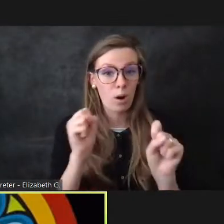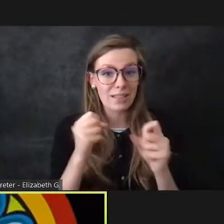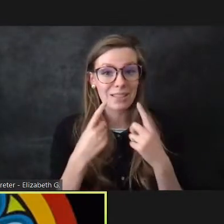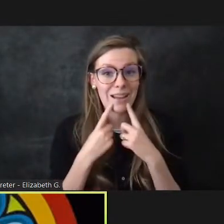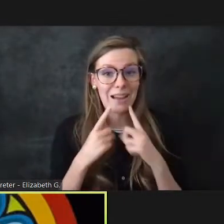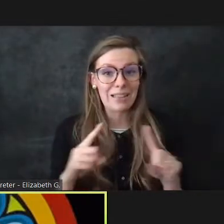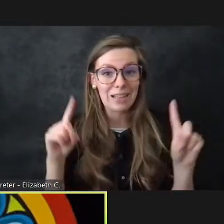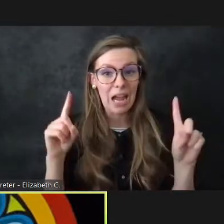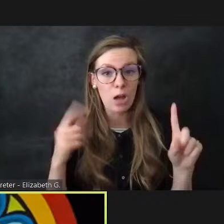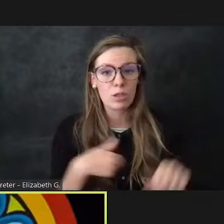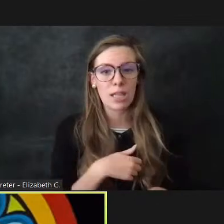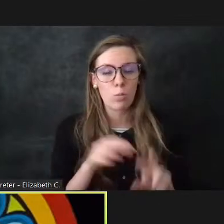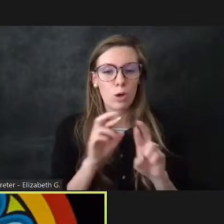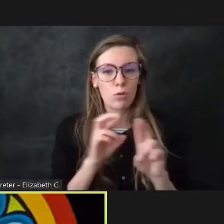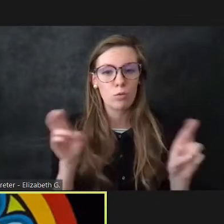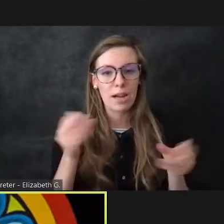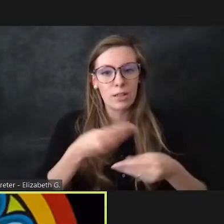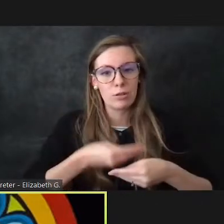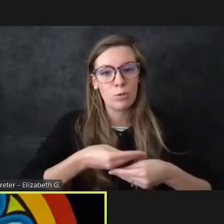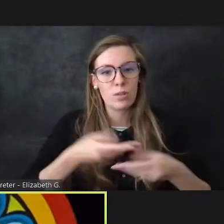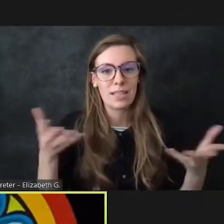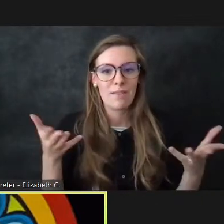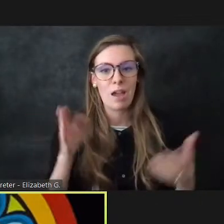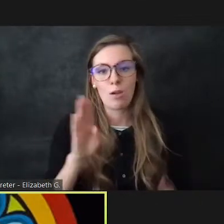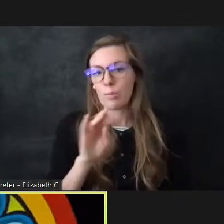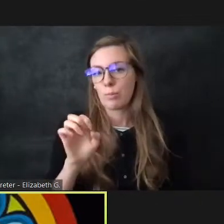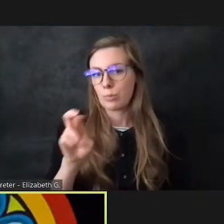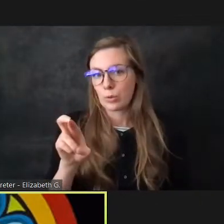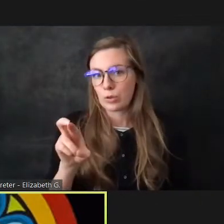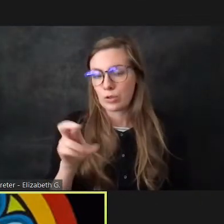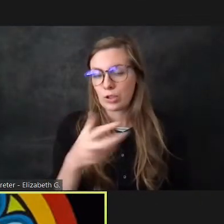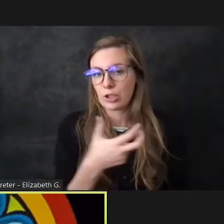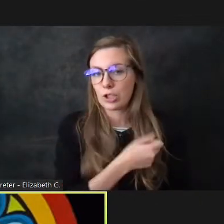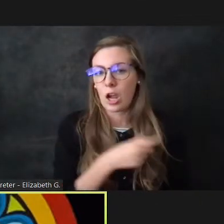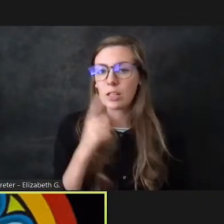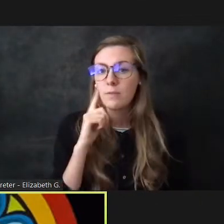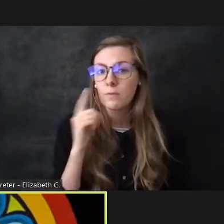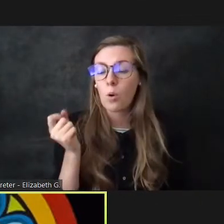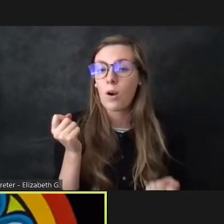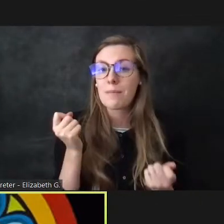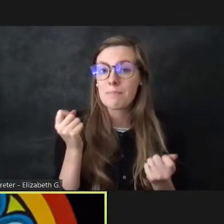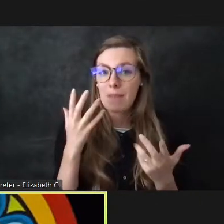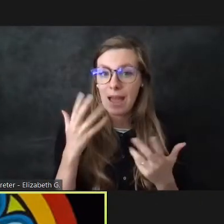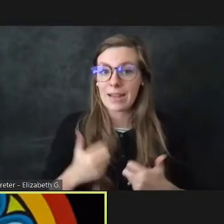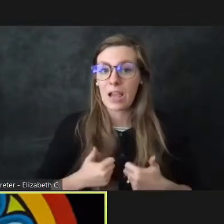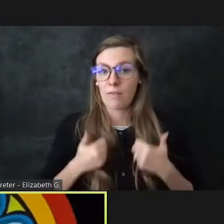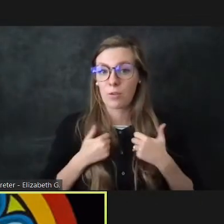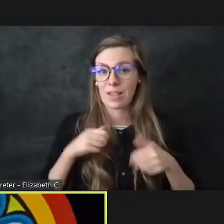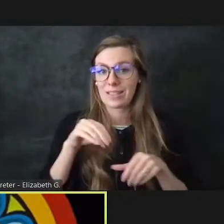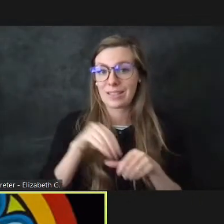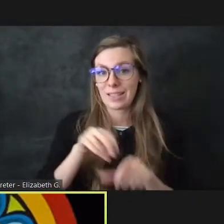ready to administer those booster shots for a lot of the residents in the US, and